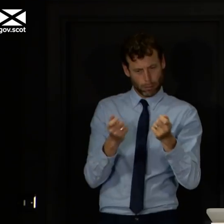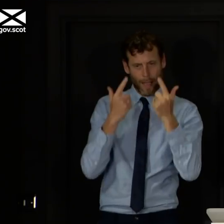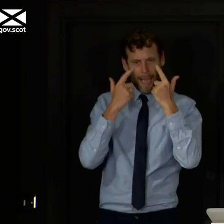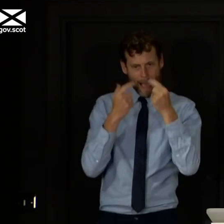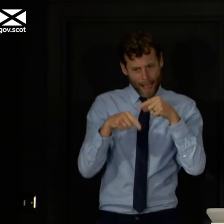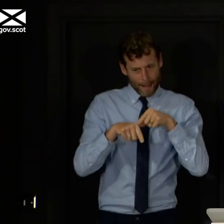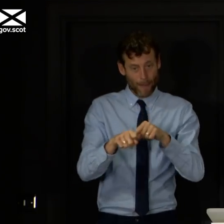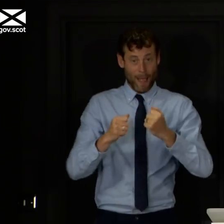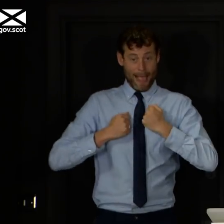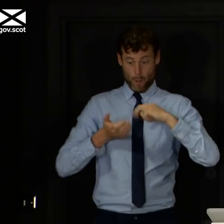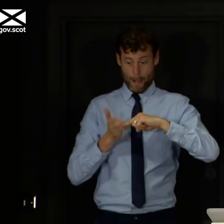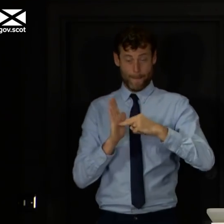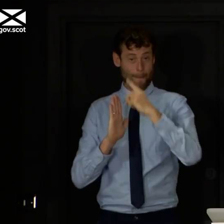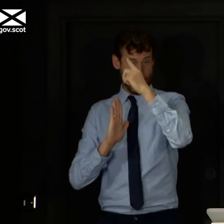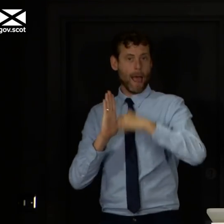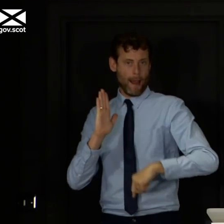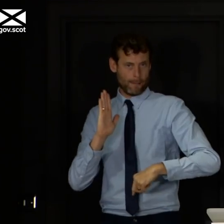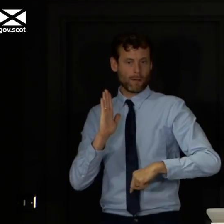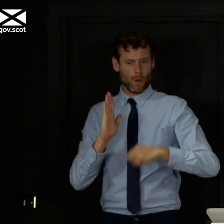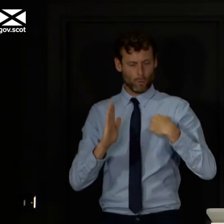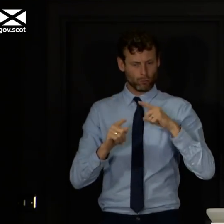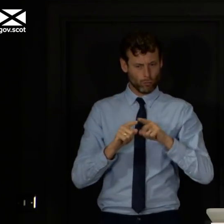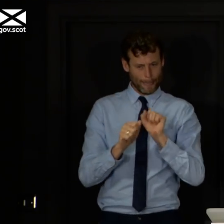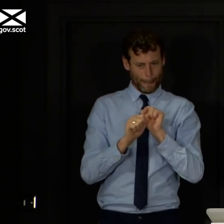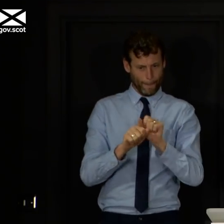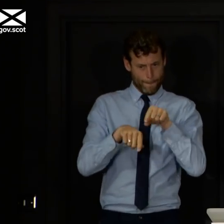way of doing it. And we will be consider all of the things that are in phase 2, which of